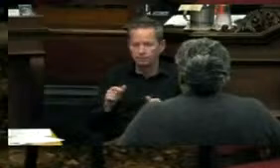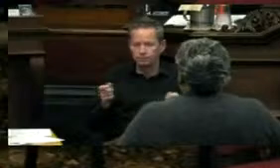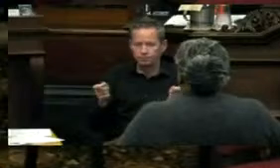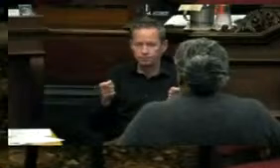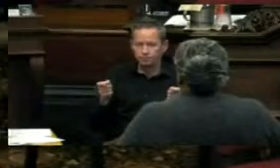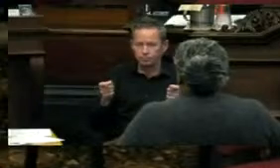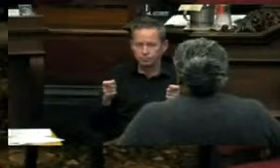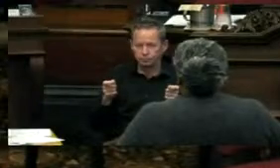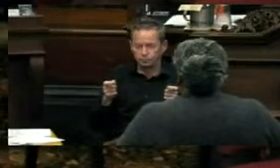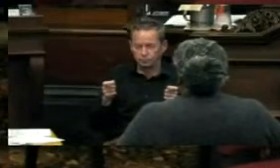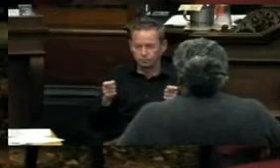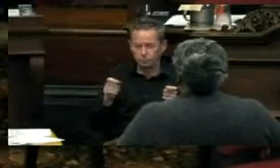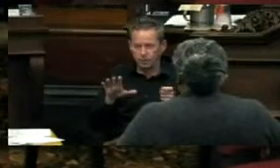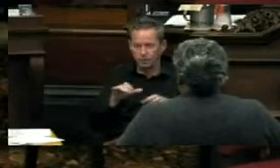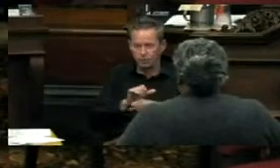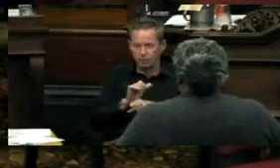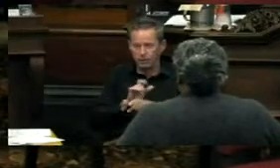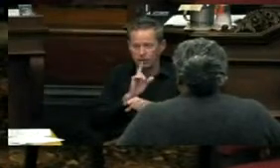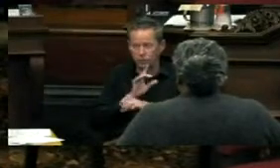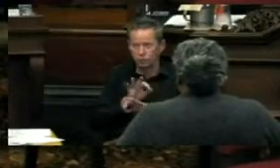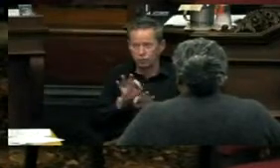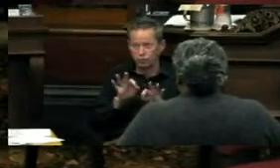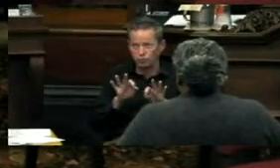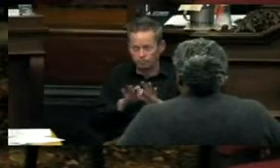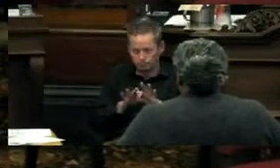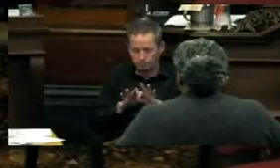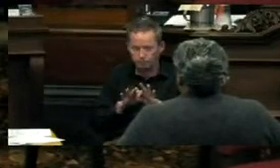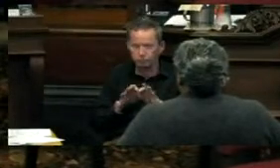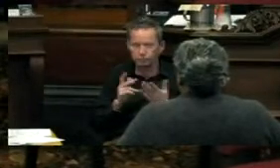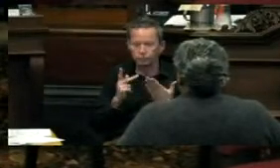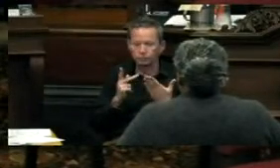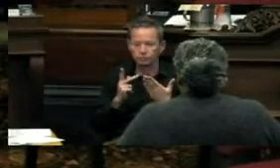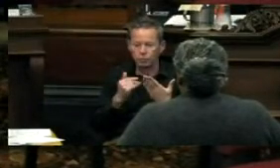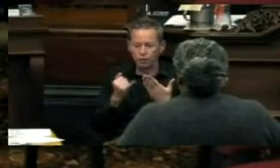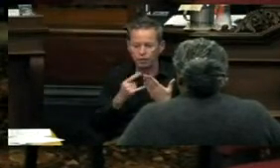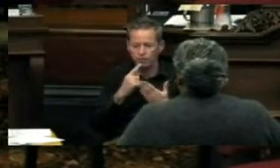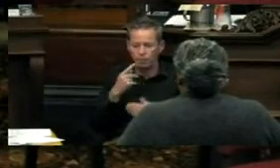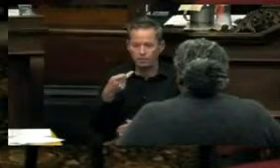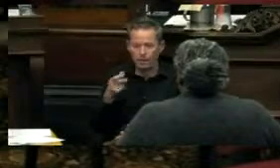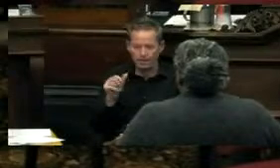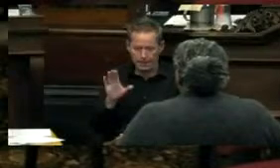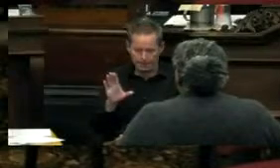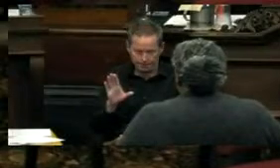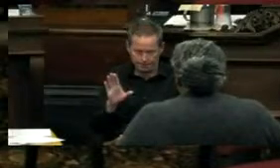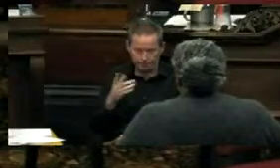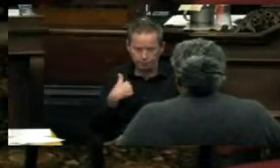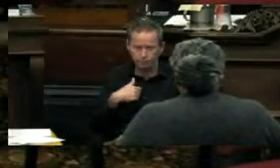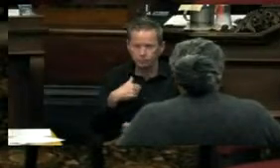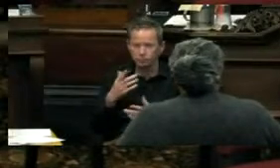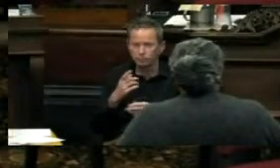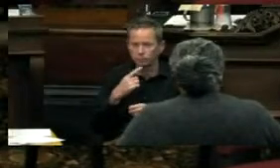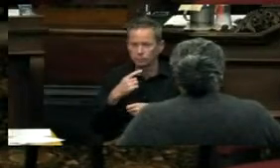conversations and back and forth to ensure that they would be able to handle the scope of thi.